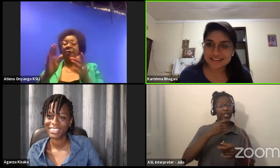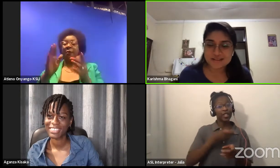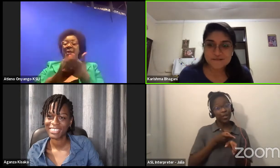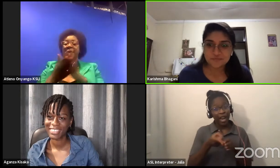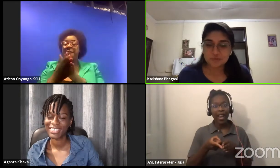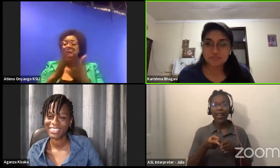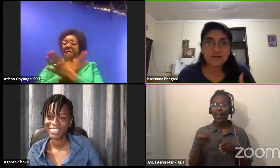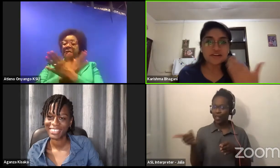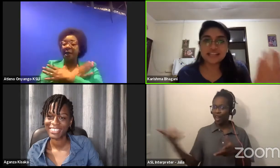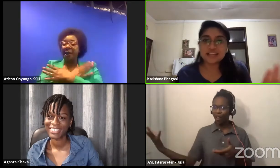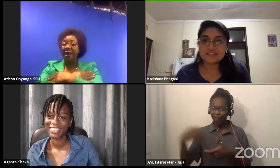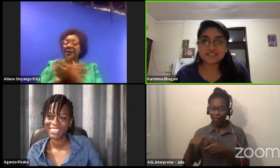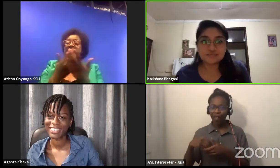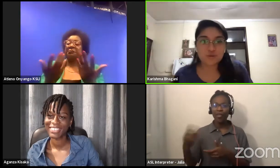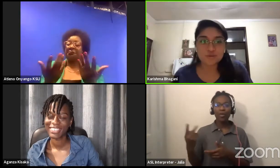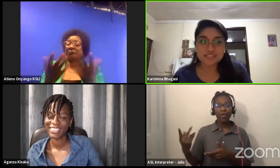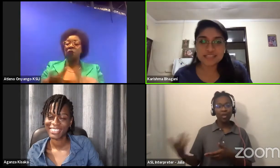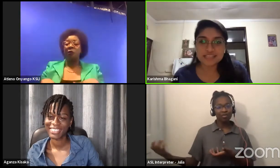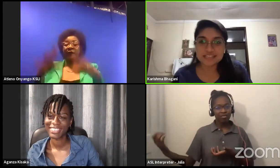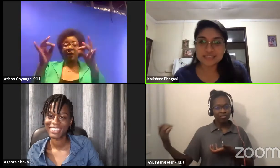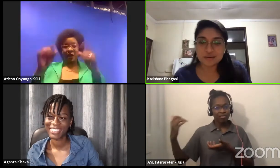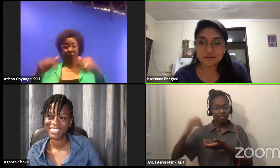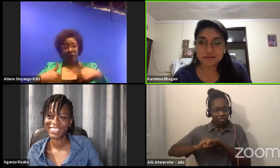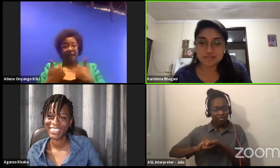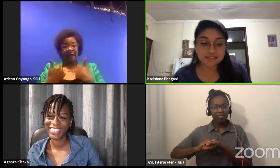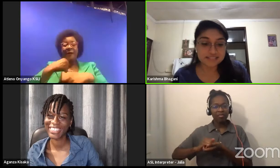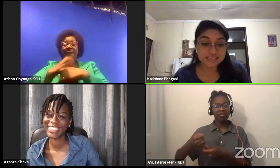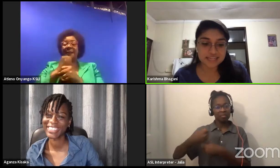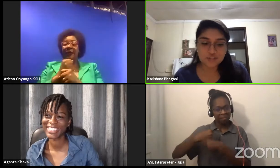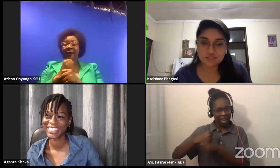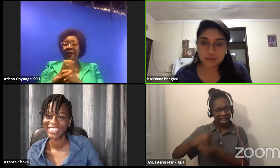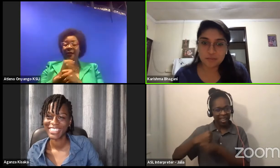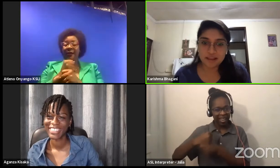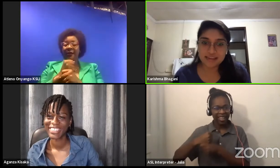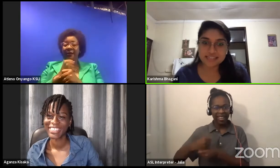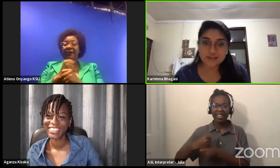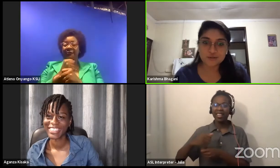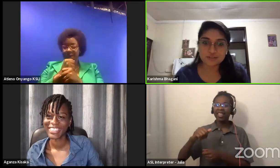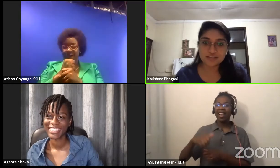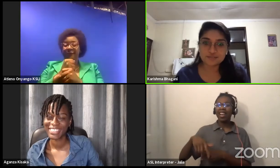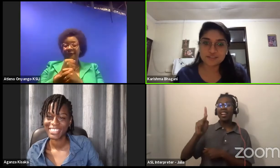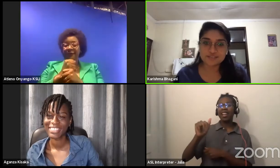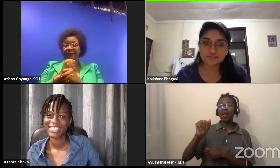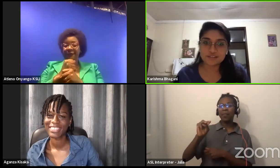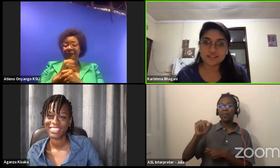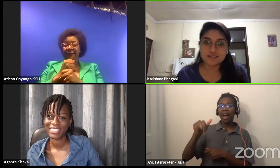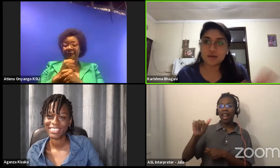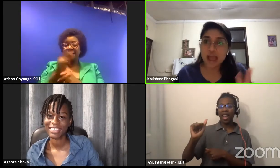and we found ourselves producing the sixth edition of the Kampala International Theater Festival